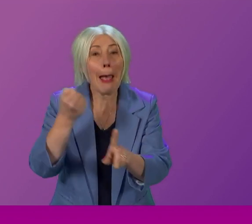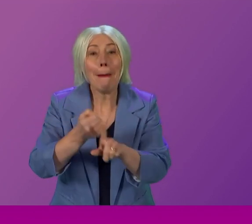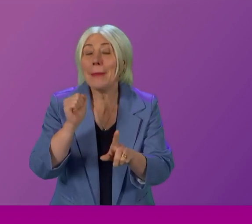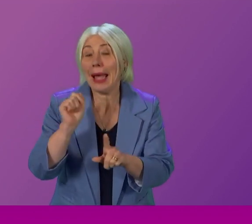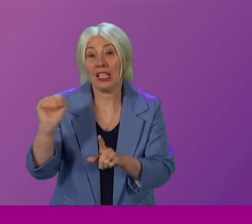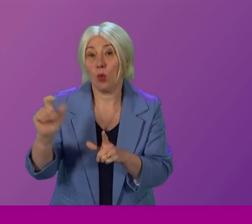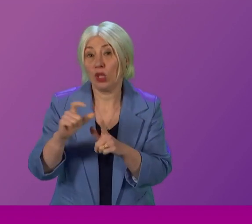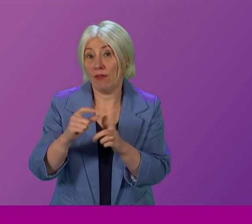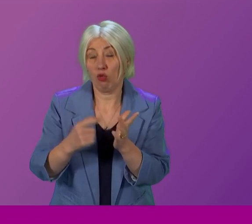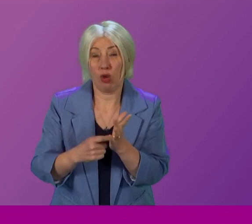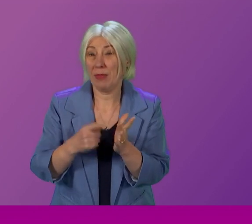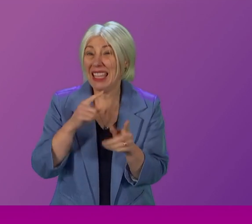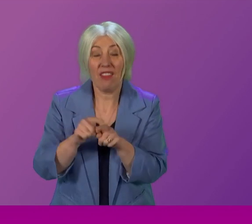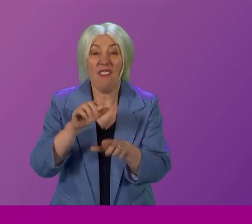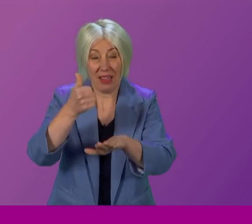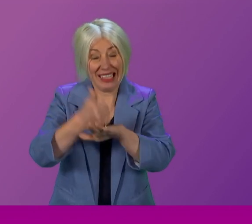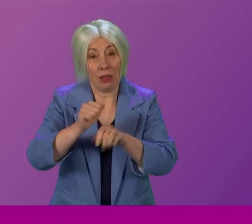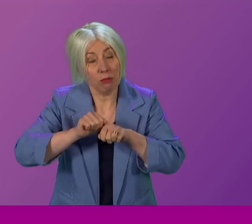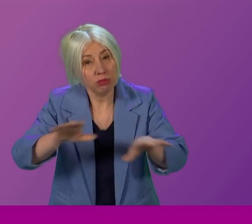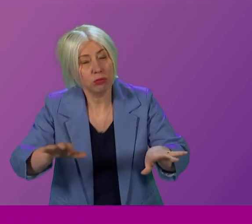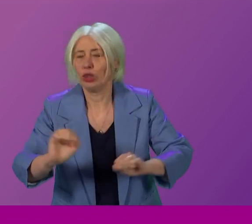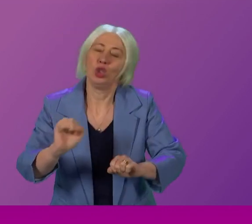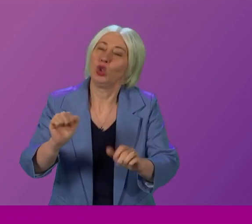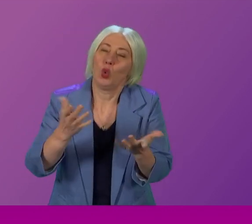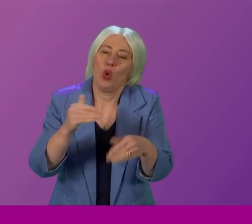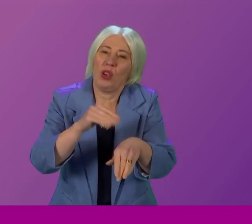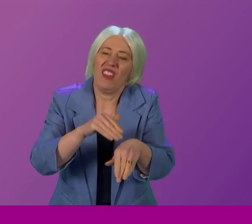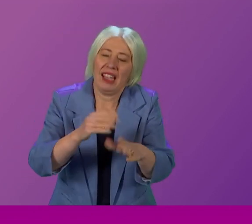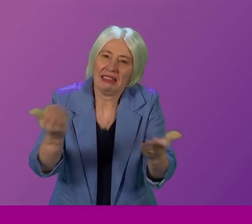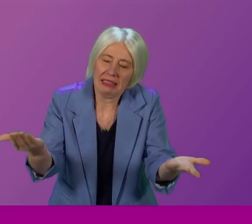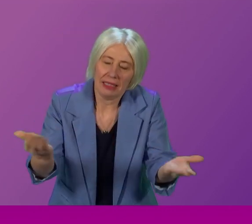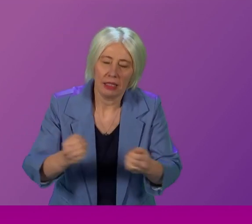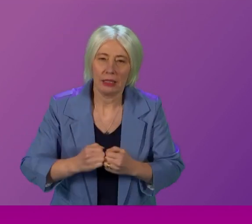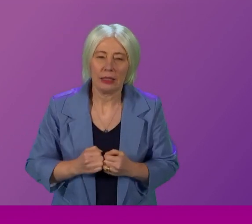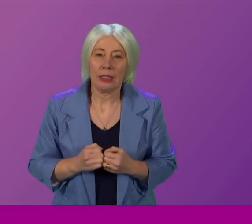even if it was in force, but it is not in force, so, by definition, it cannot have that impact.